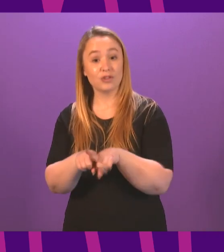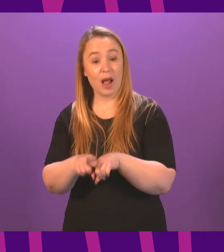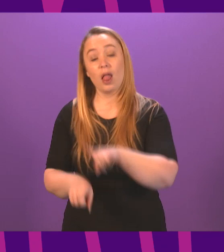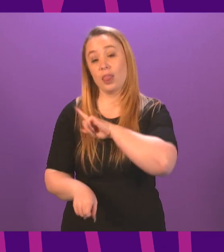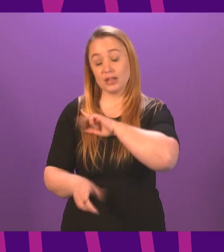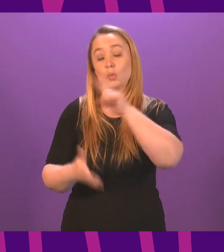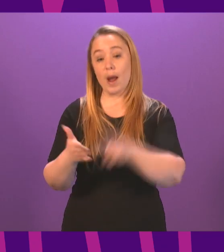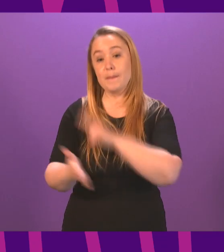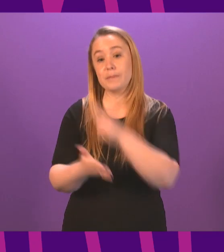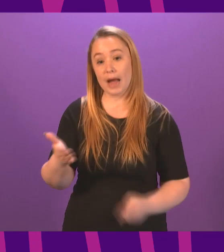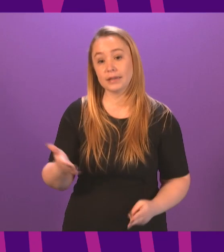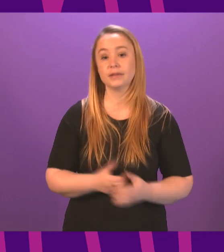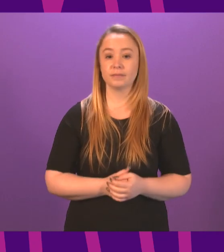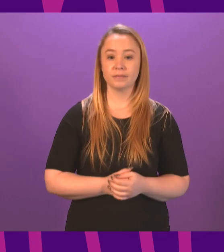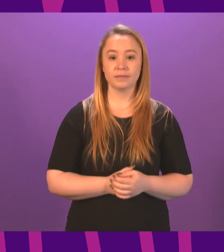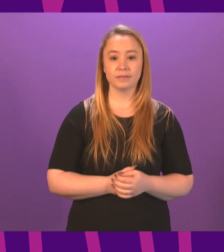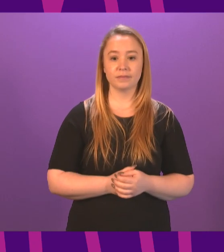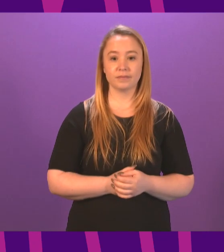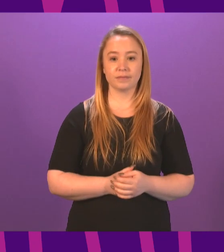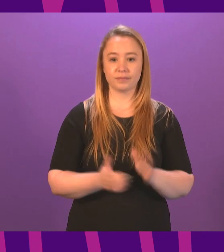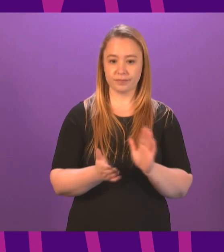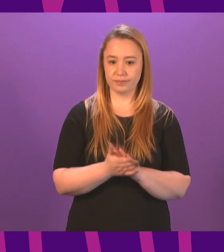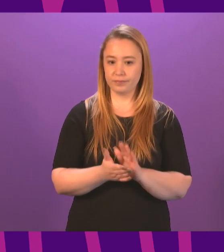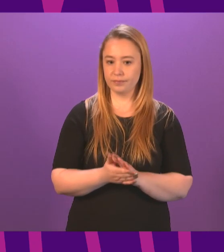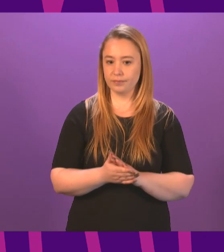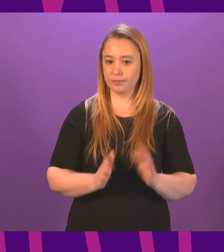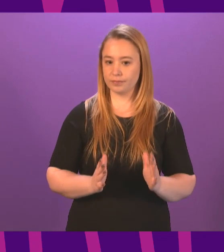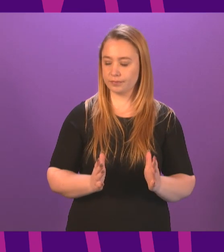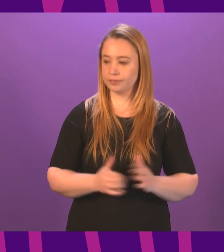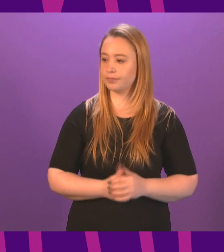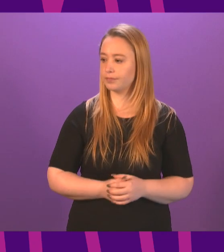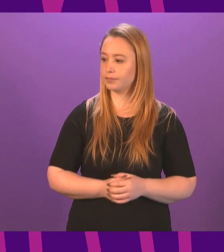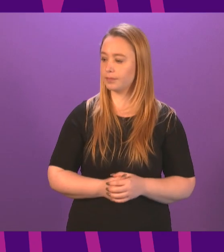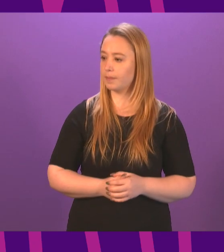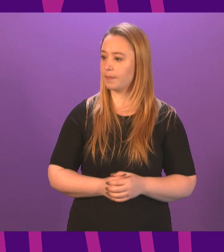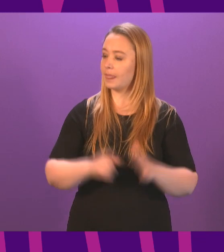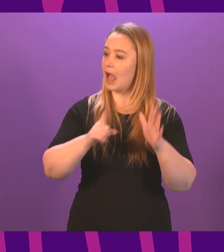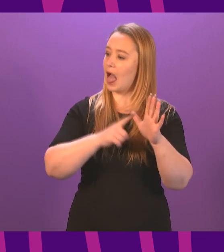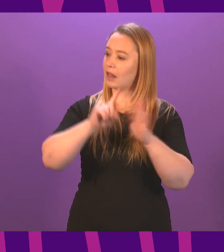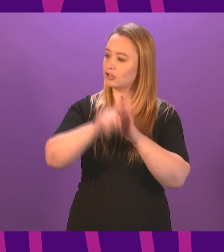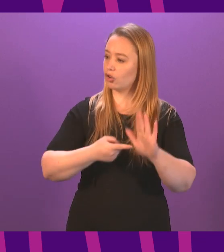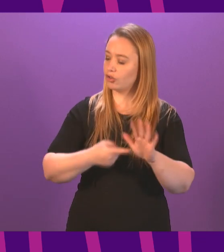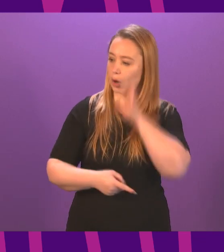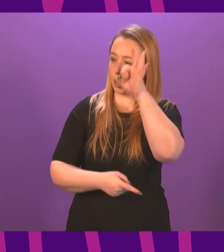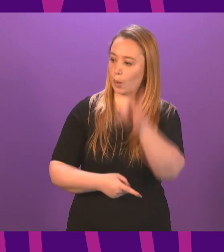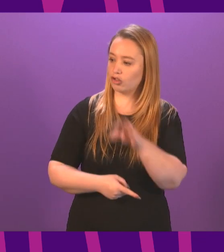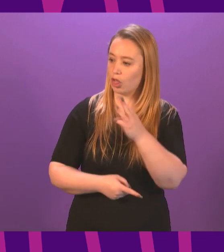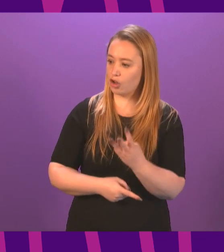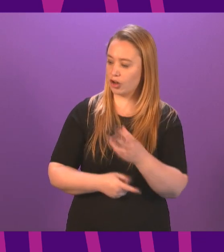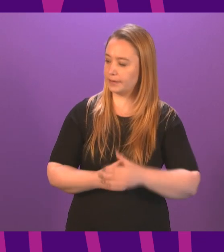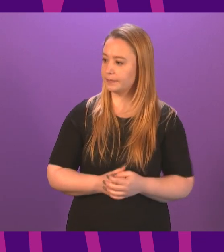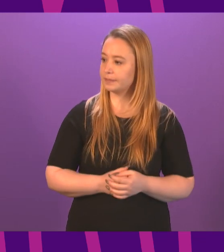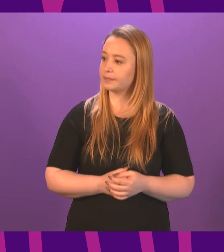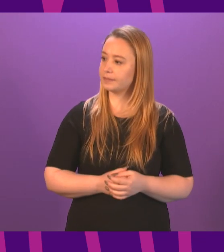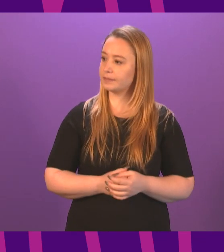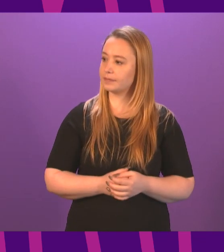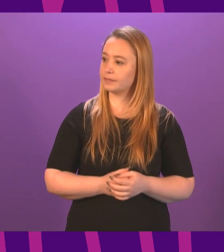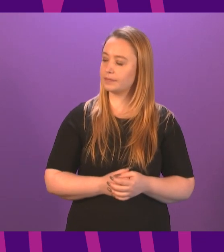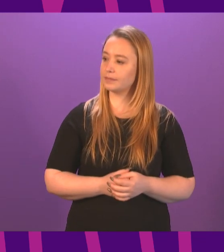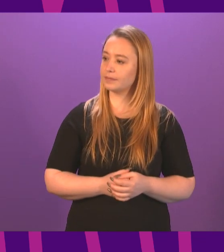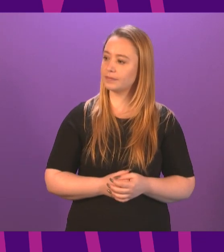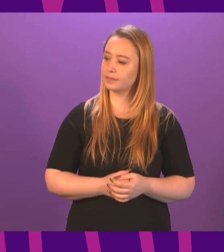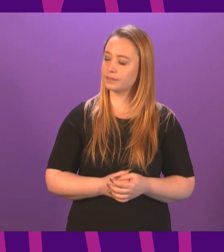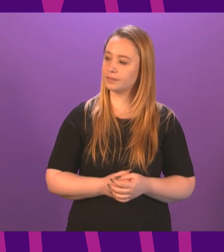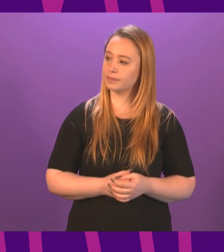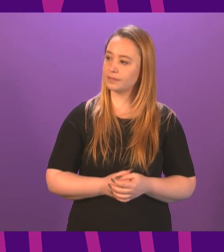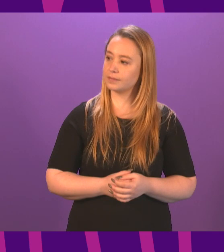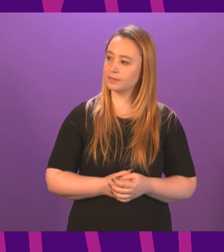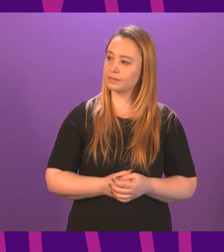3. Alison Johnstone (Lothian) (Green): The First Minister has welcomed scrutiny of